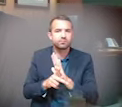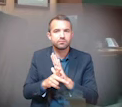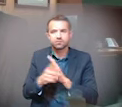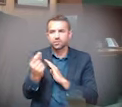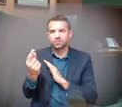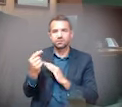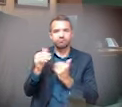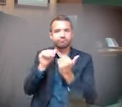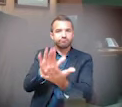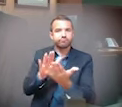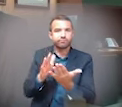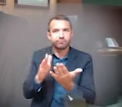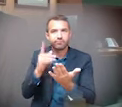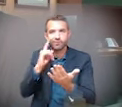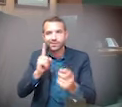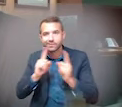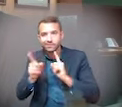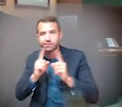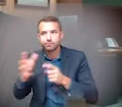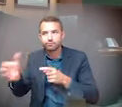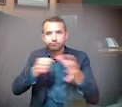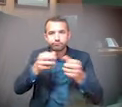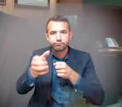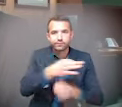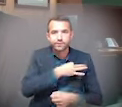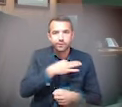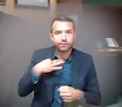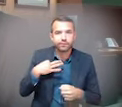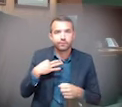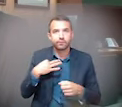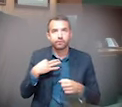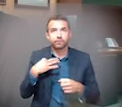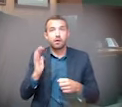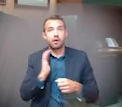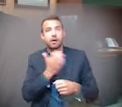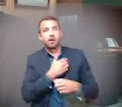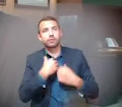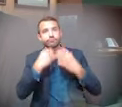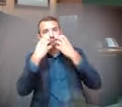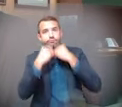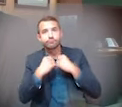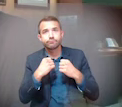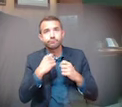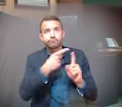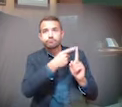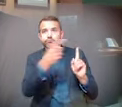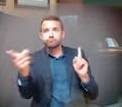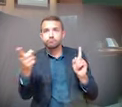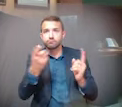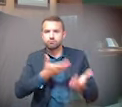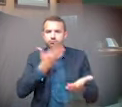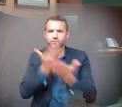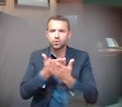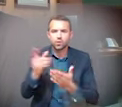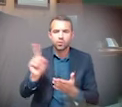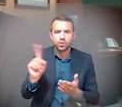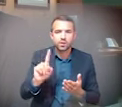and practices are in line with your stated values, because what the black community, and I would even say the disability community,